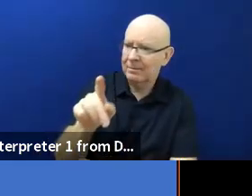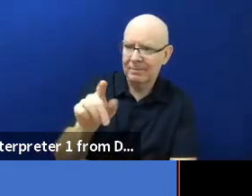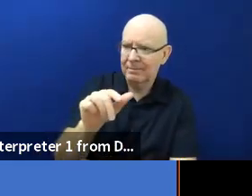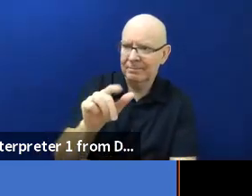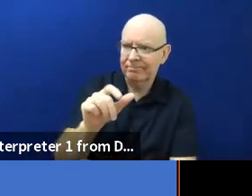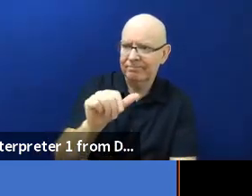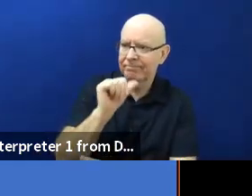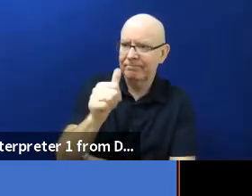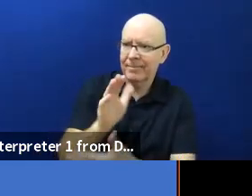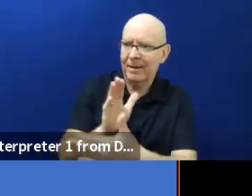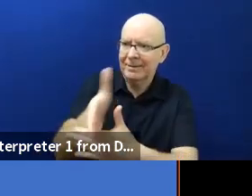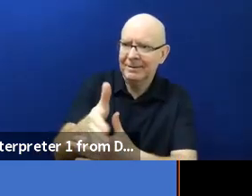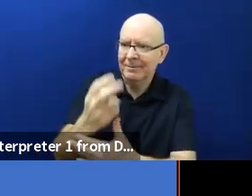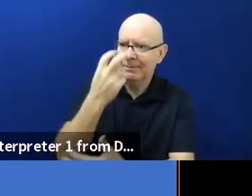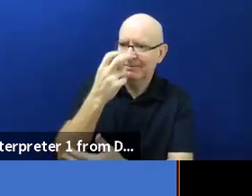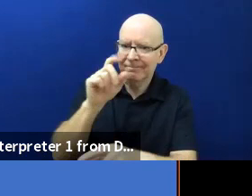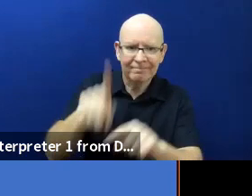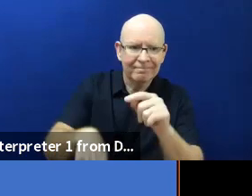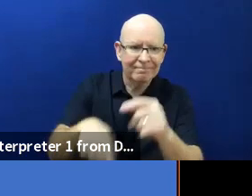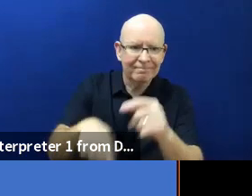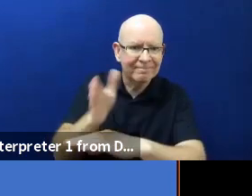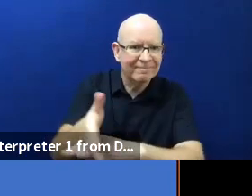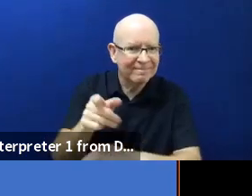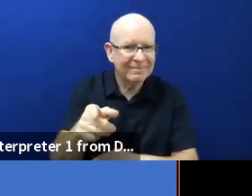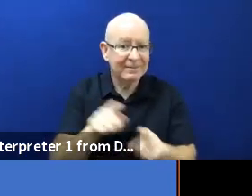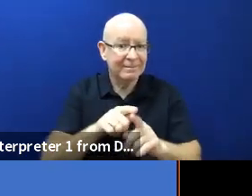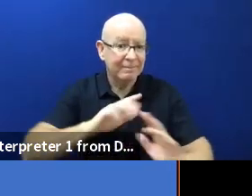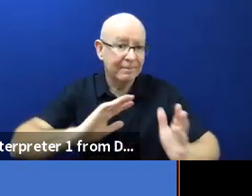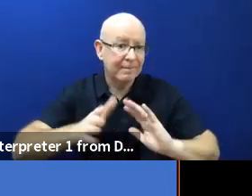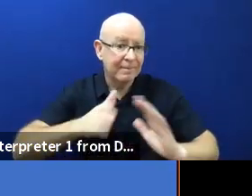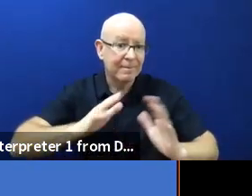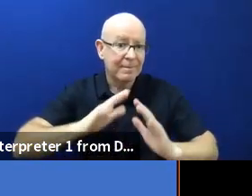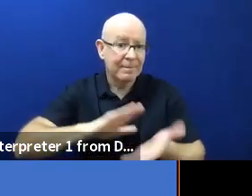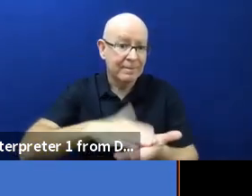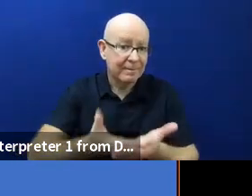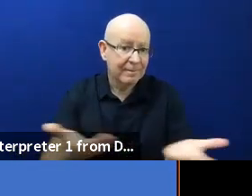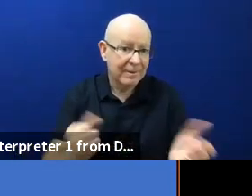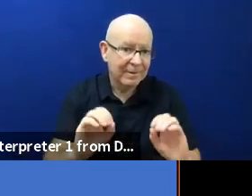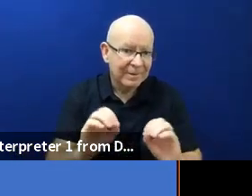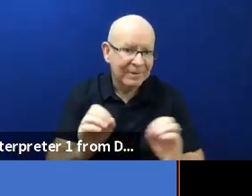that lead to discrimination and prejudice and all those barriers generate cost.